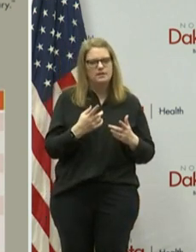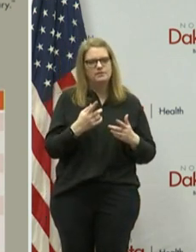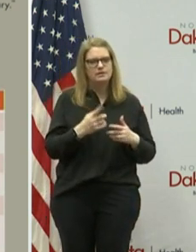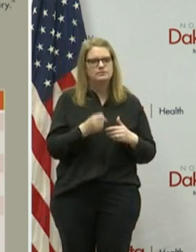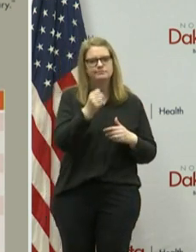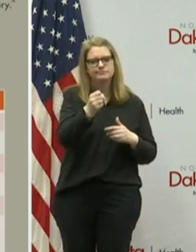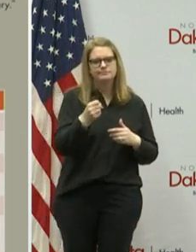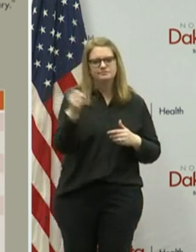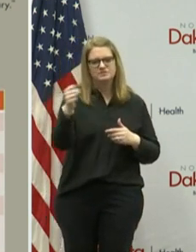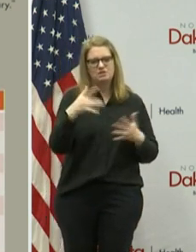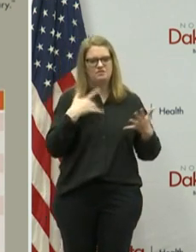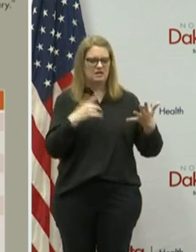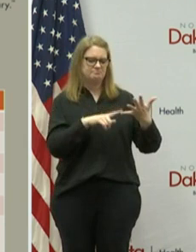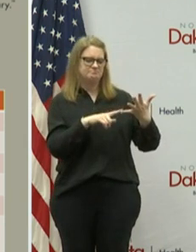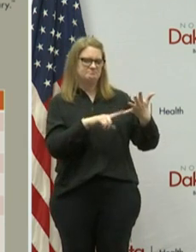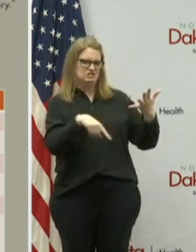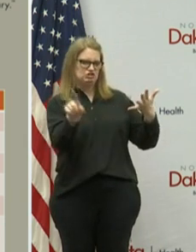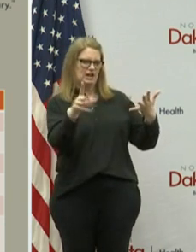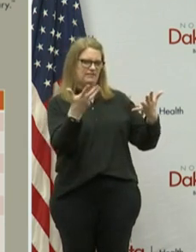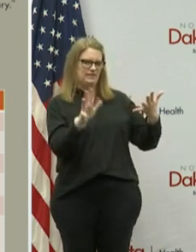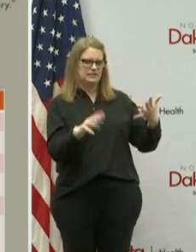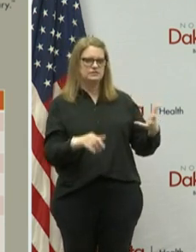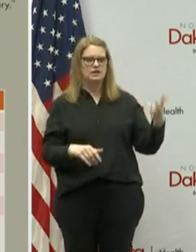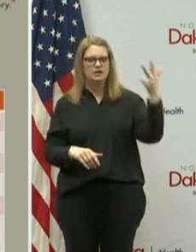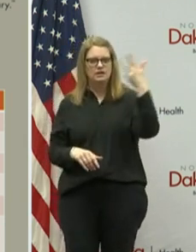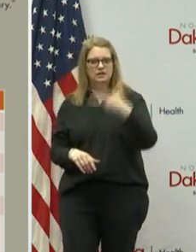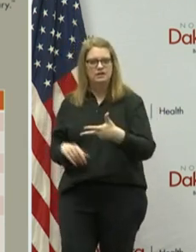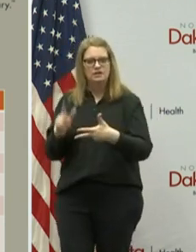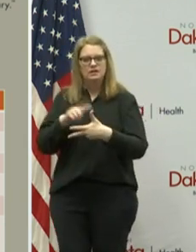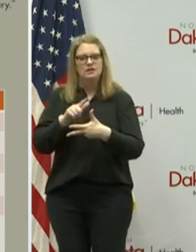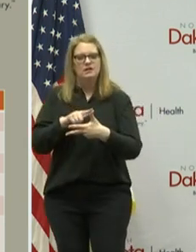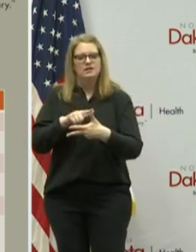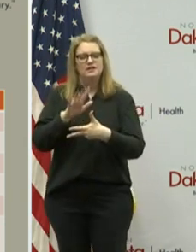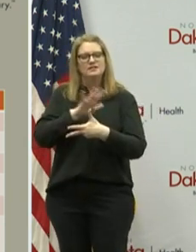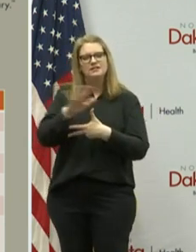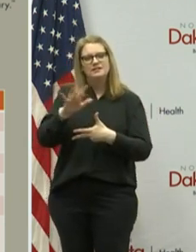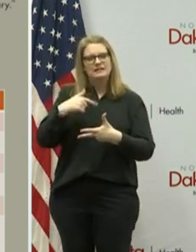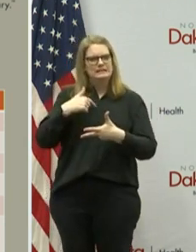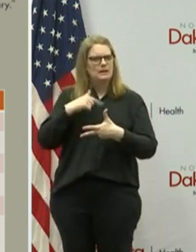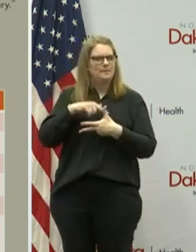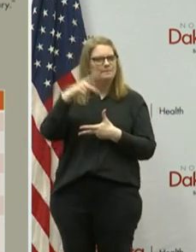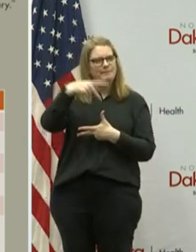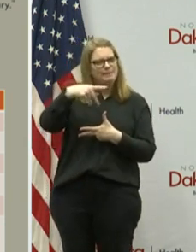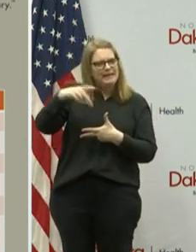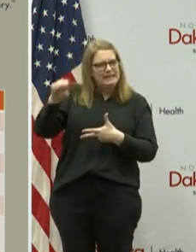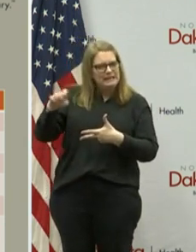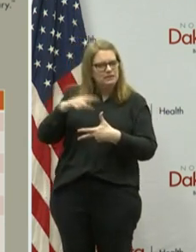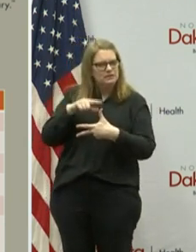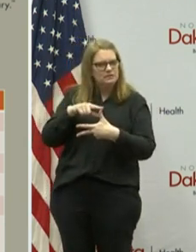HAVEN'T ALL COME ON THE SAME DAY, AND EVEN IF THEY DID, WE HAVE PLENTY OF ROOM FOR THEM. SO WE CAN CHECK THE BOX ON THIS